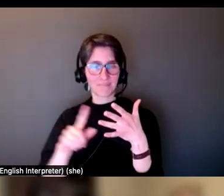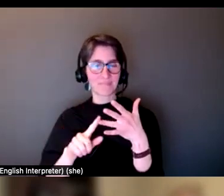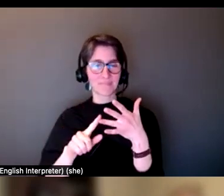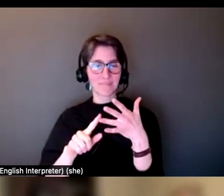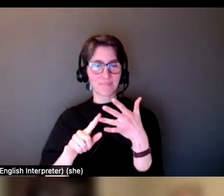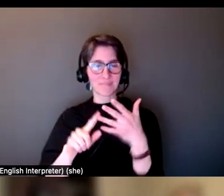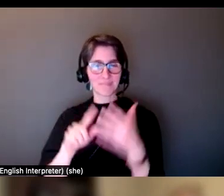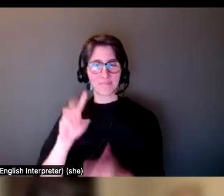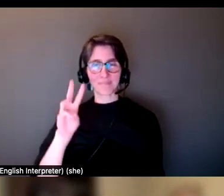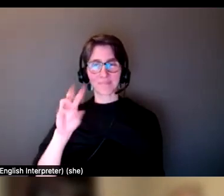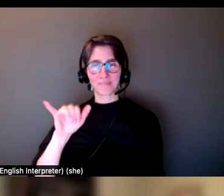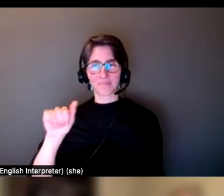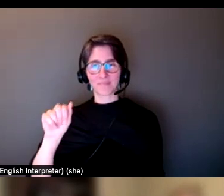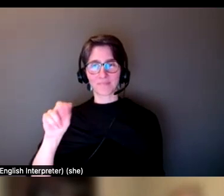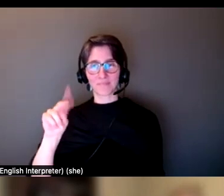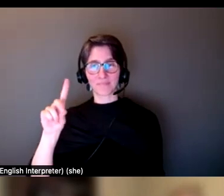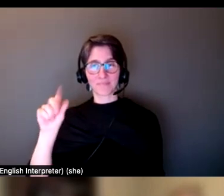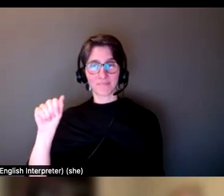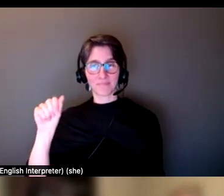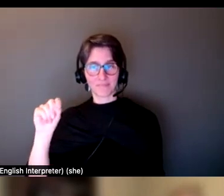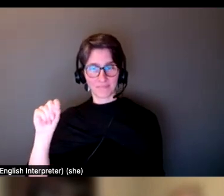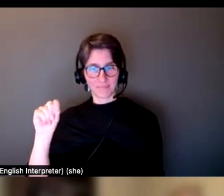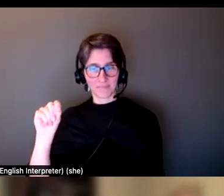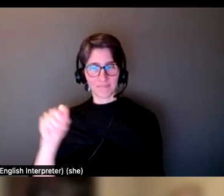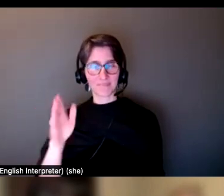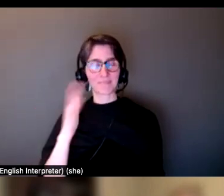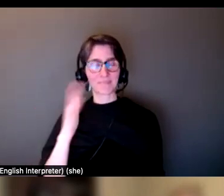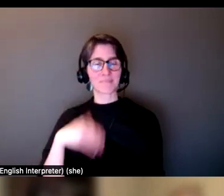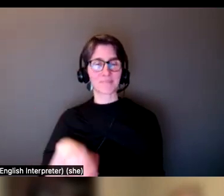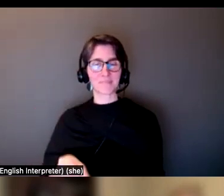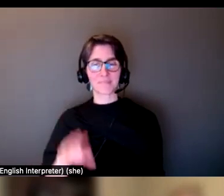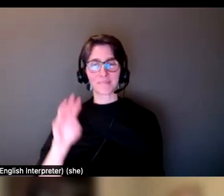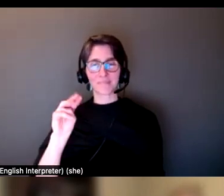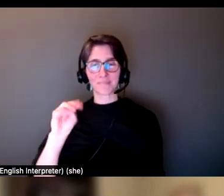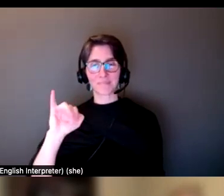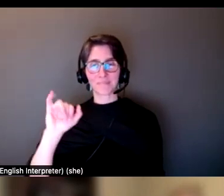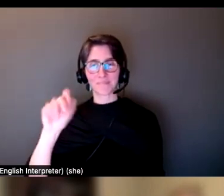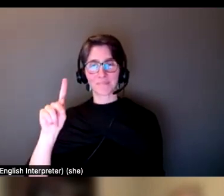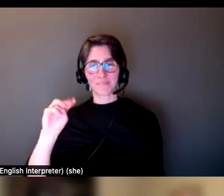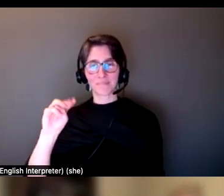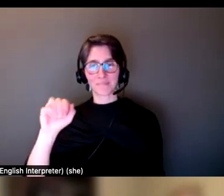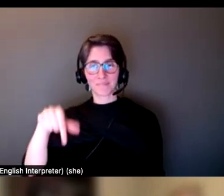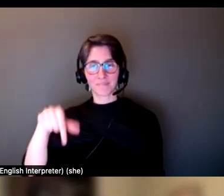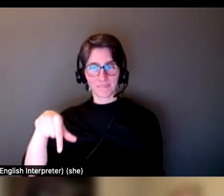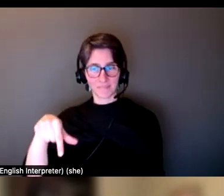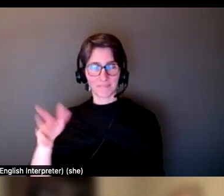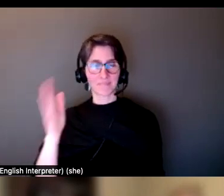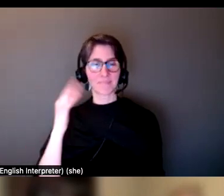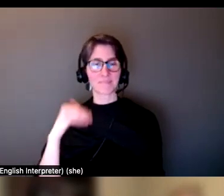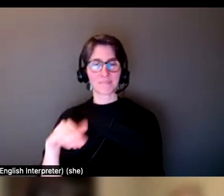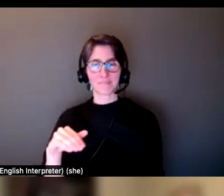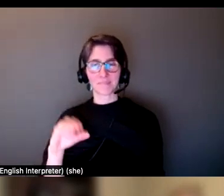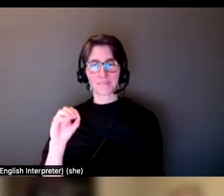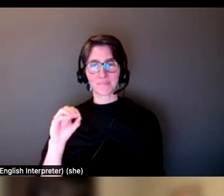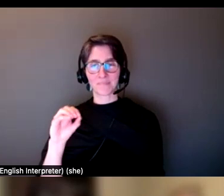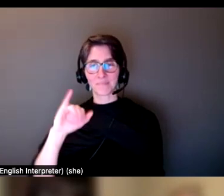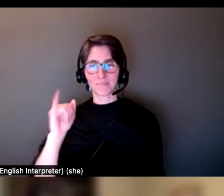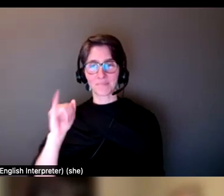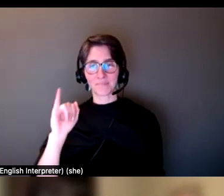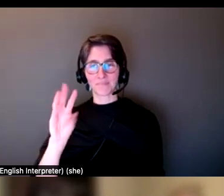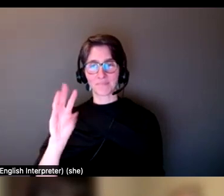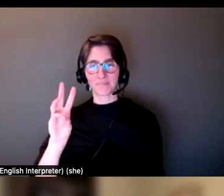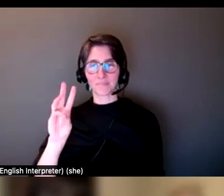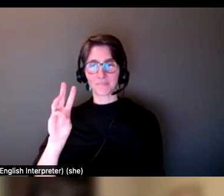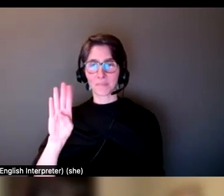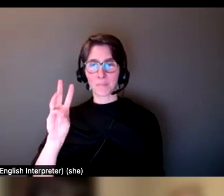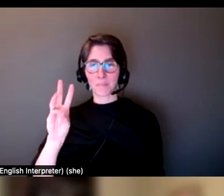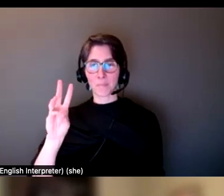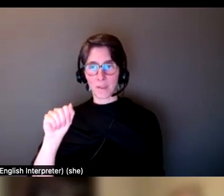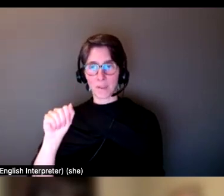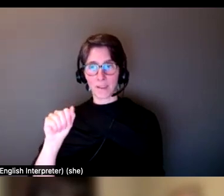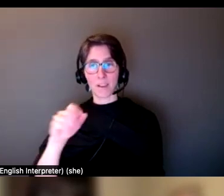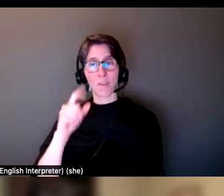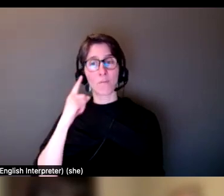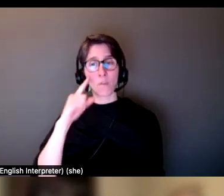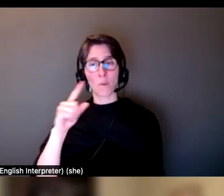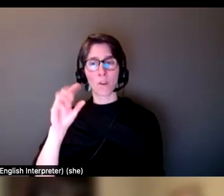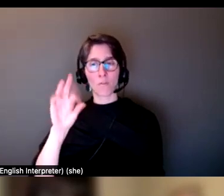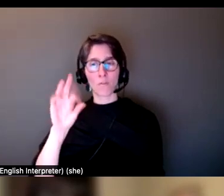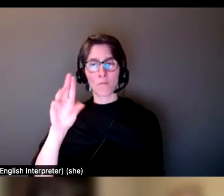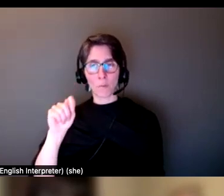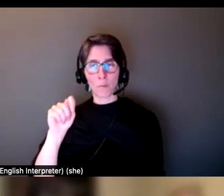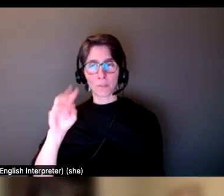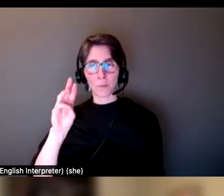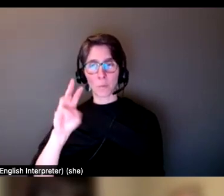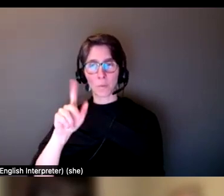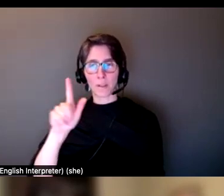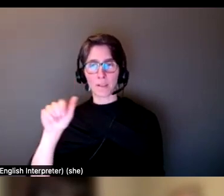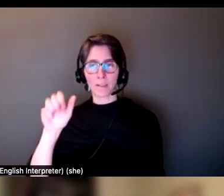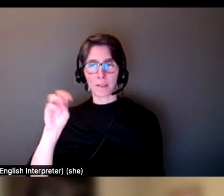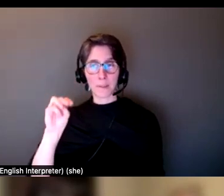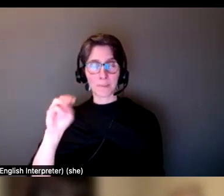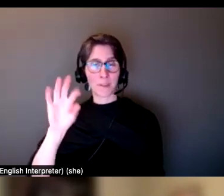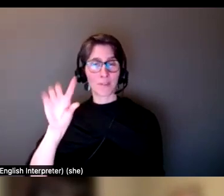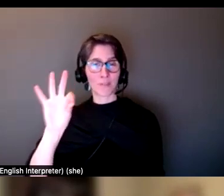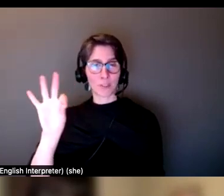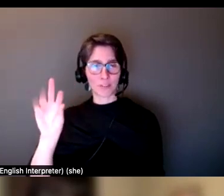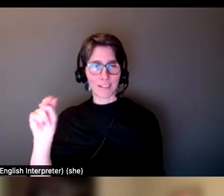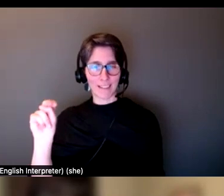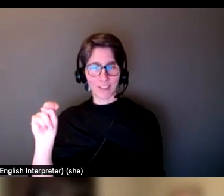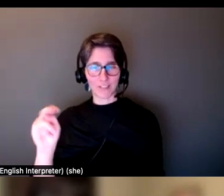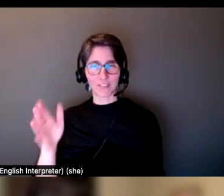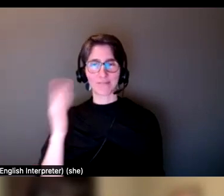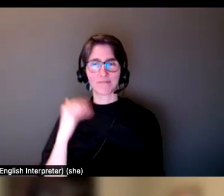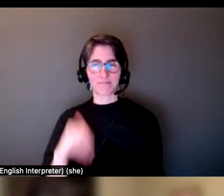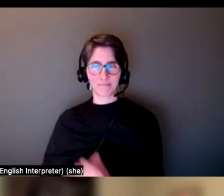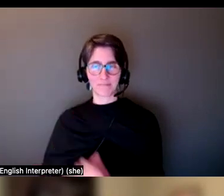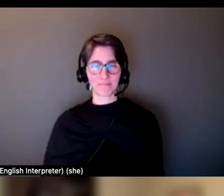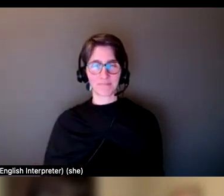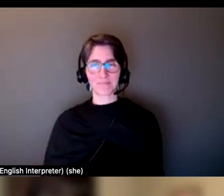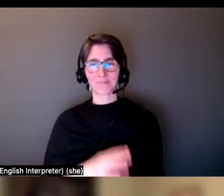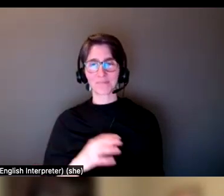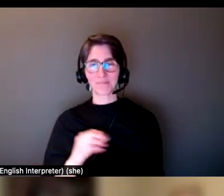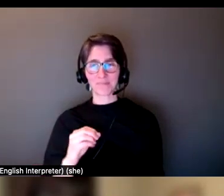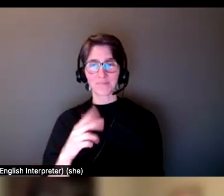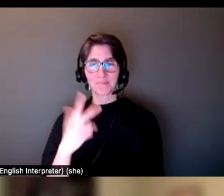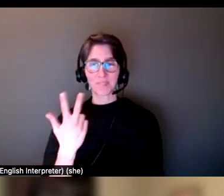the Wyandot, the Mi'kmaq, the Ojibwa of Fort William First Nation, the Three Fires Confederacy